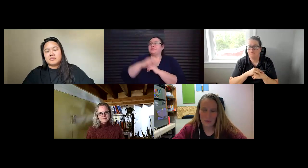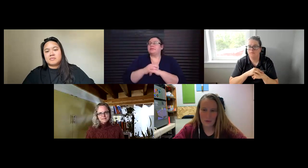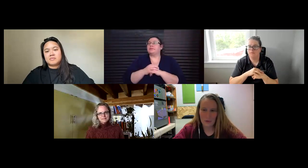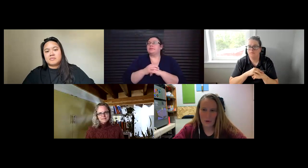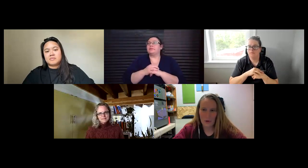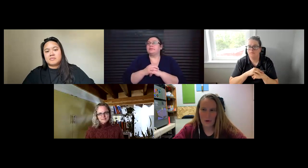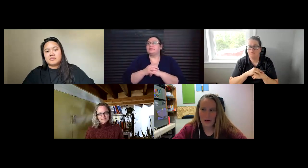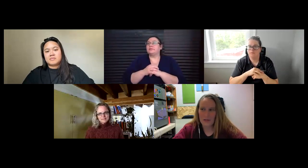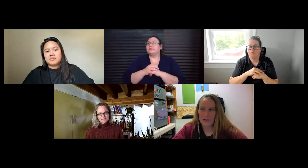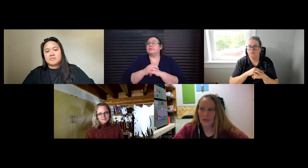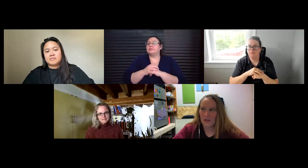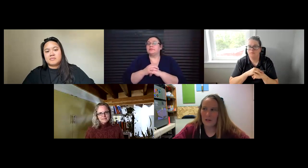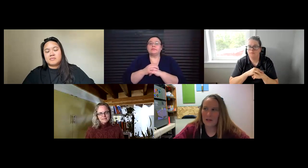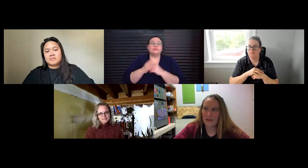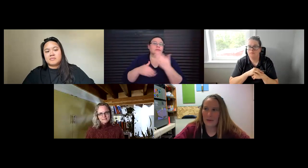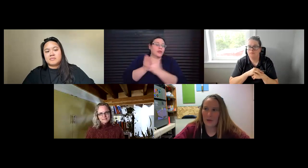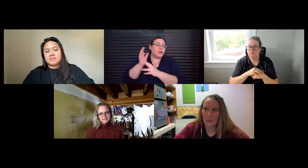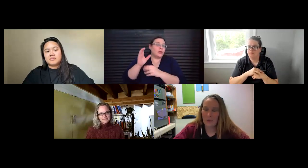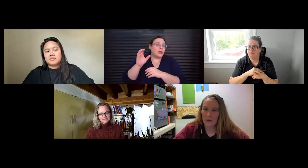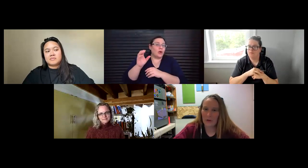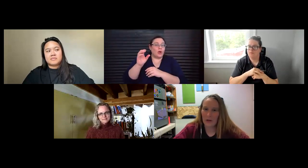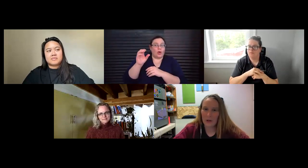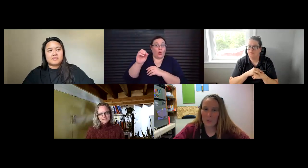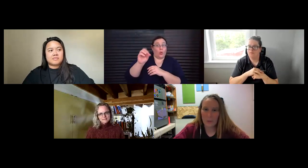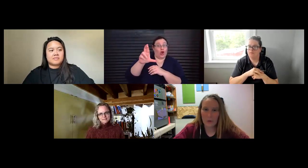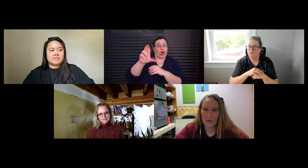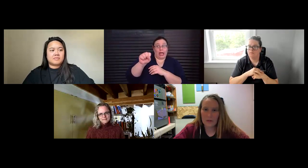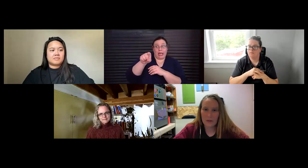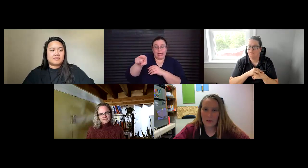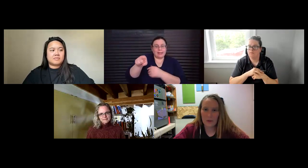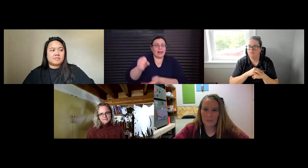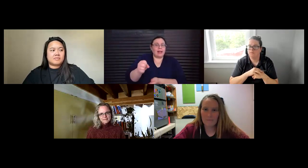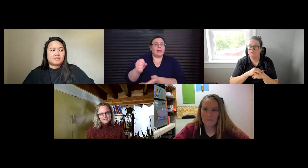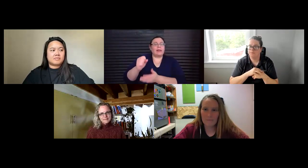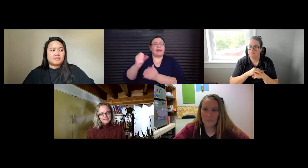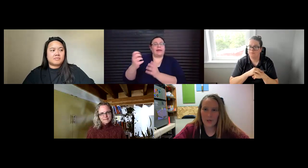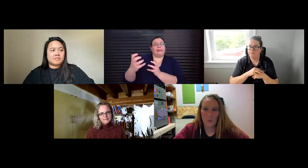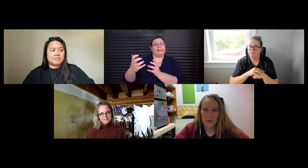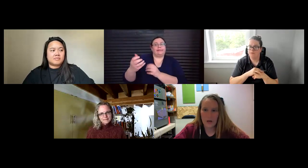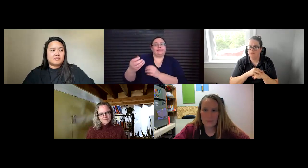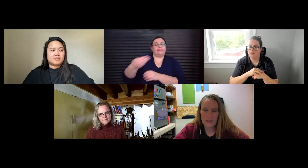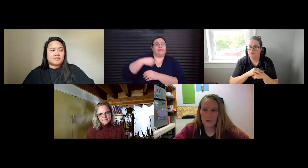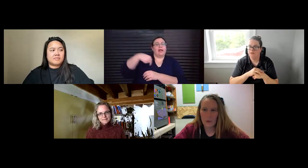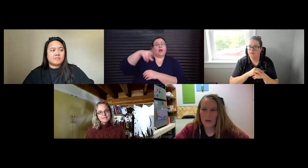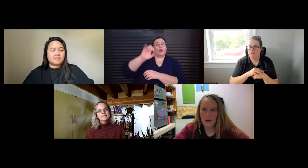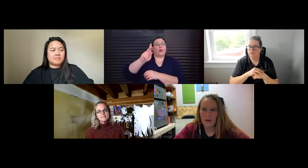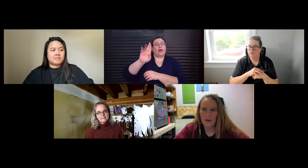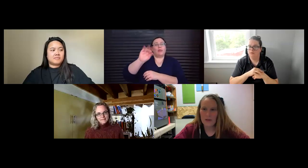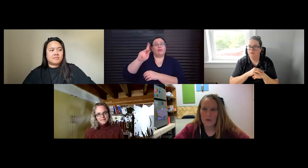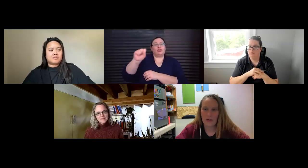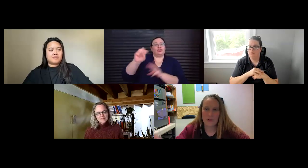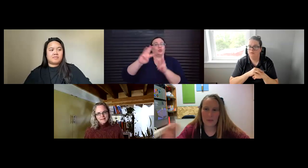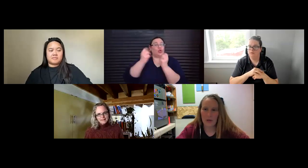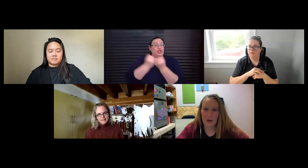But through ORS they set me up with a quick books workshop every week so I have somebody